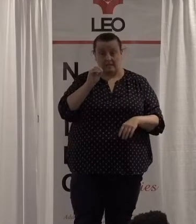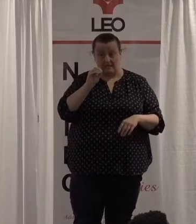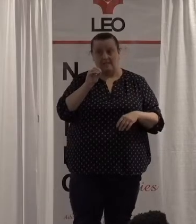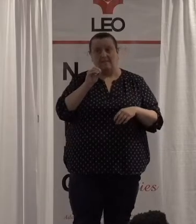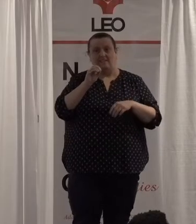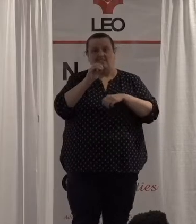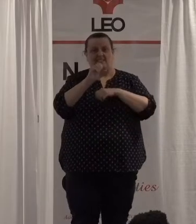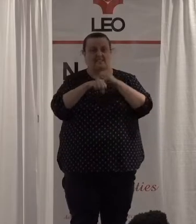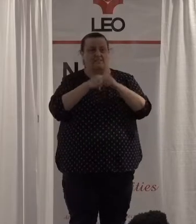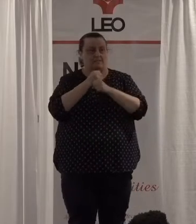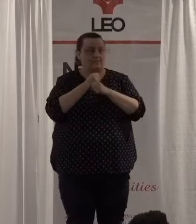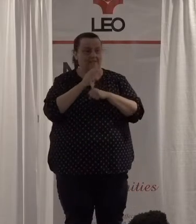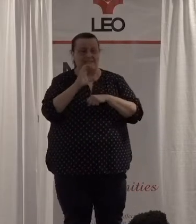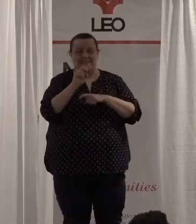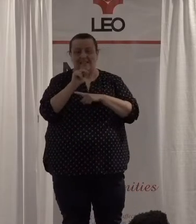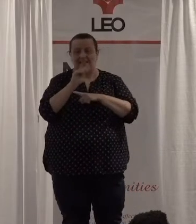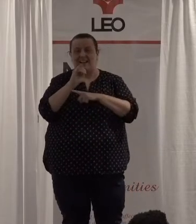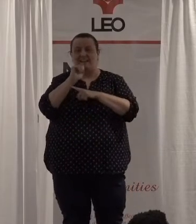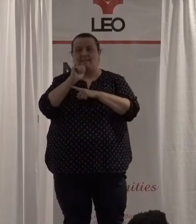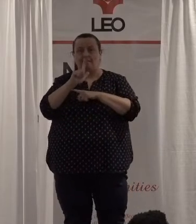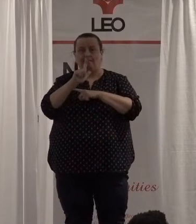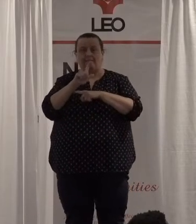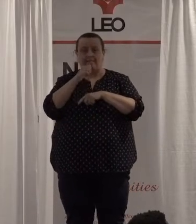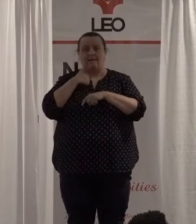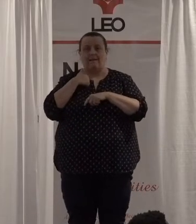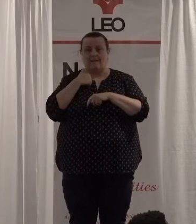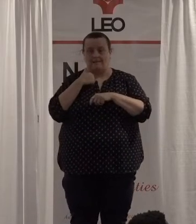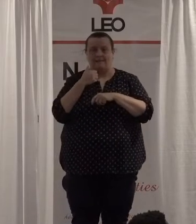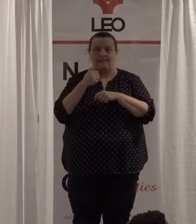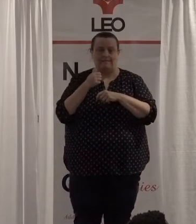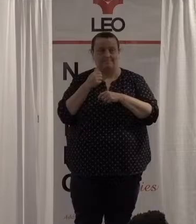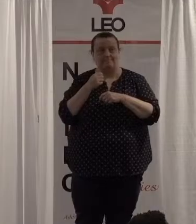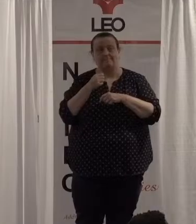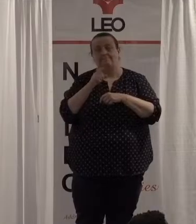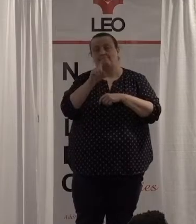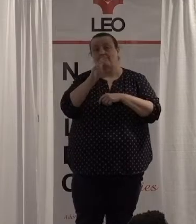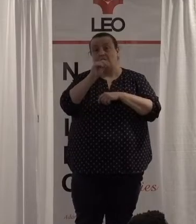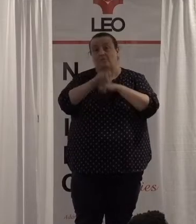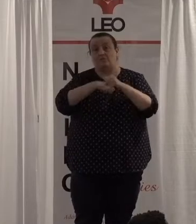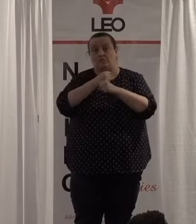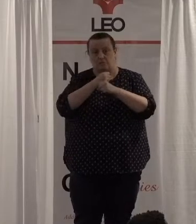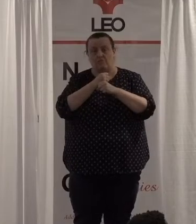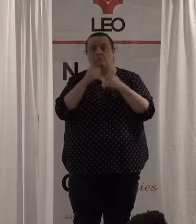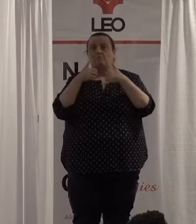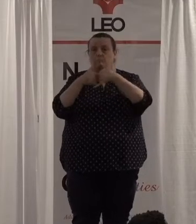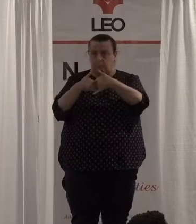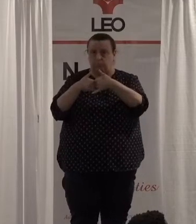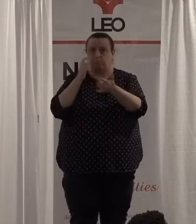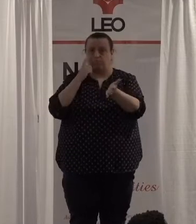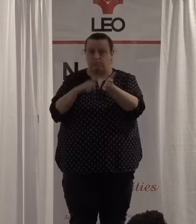I HOPE I SAID THAT RIGHT, PIN AWARD. HIS WORK IN ADVOCACY ALLOWED HIM TO TRAVEL